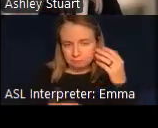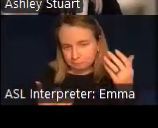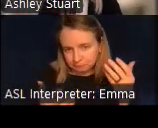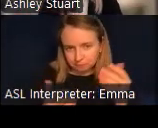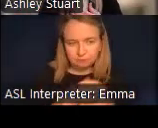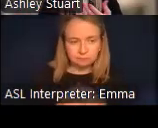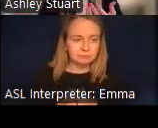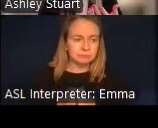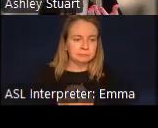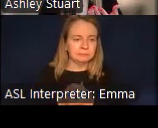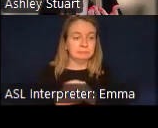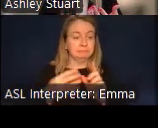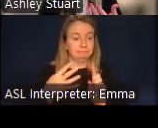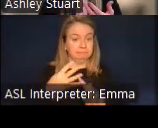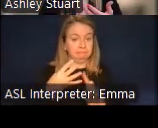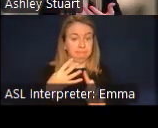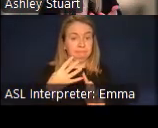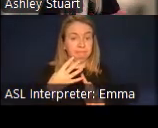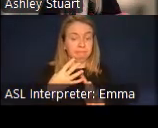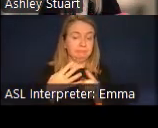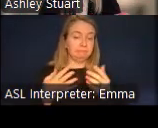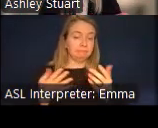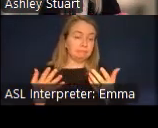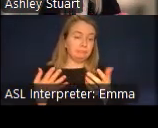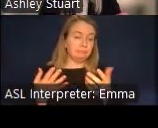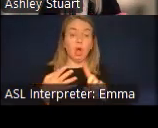They also might experience fears of being alone.